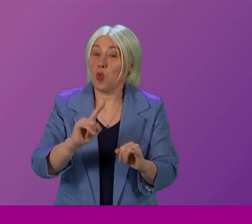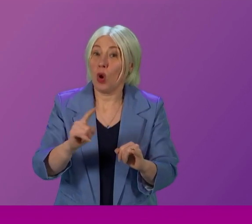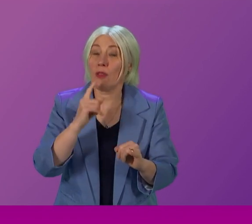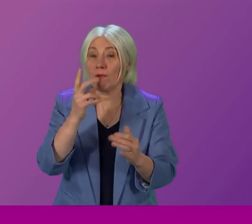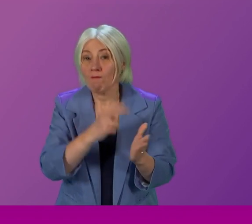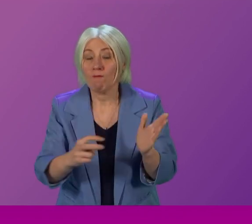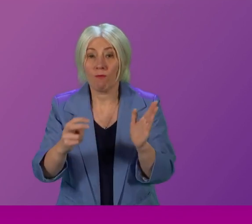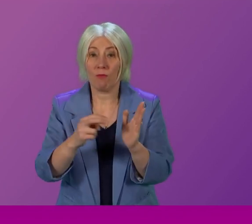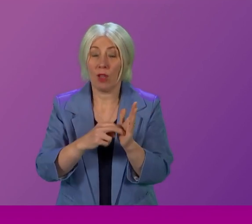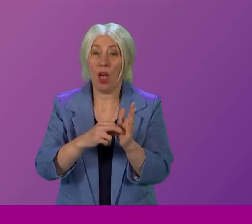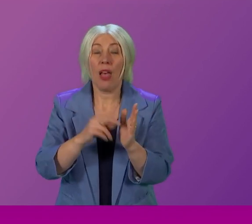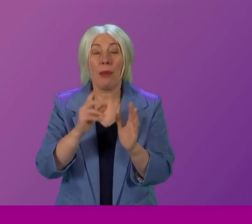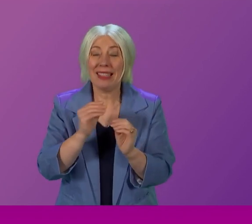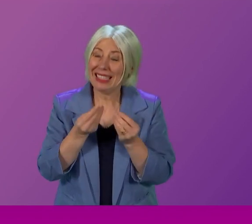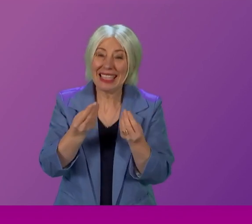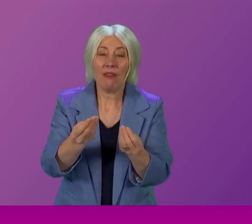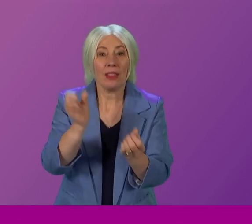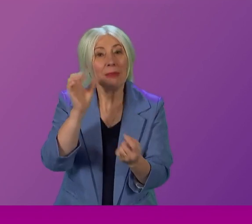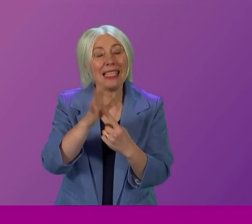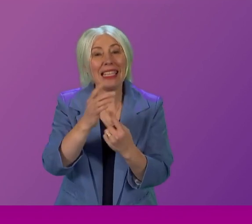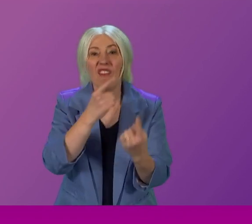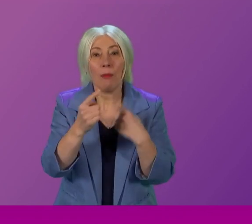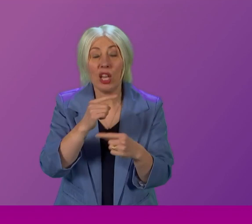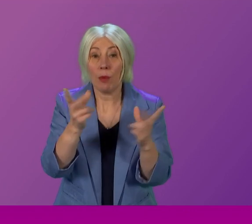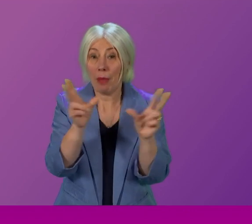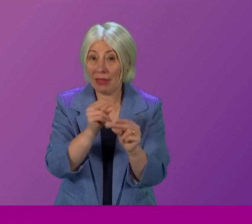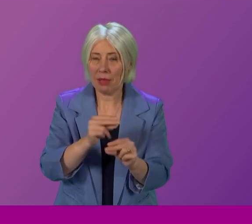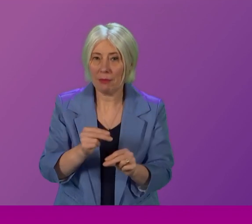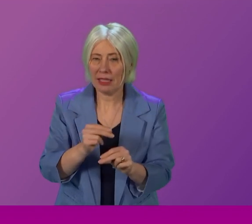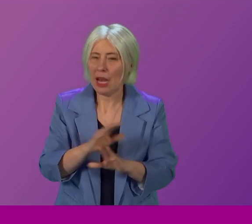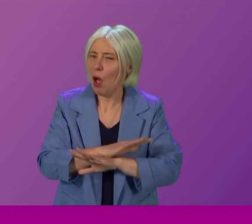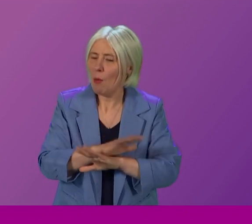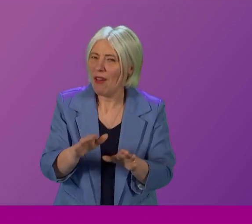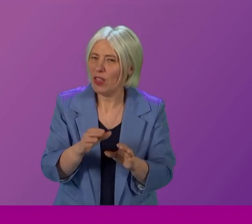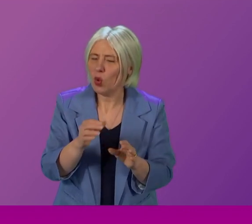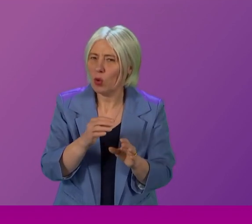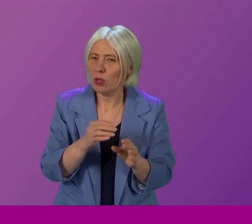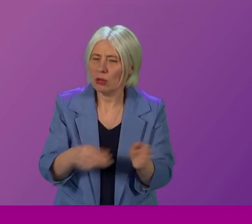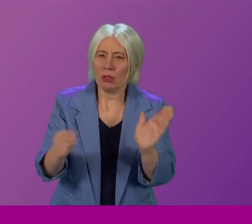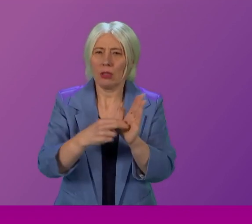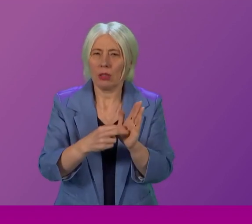key information still missing. If they do not sign up, they cannot sell their products. One